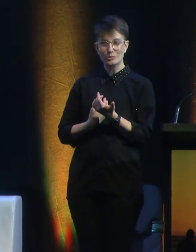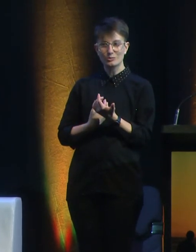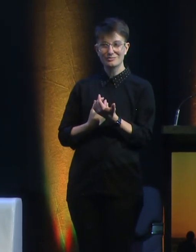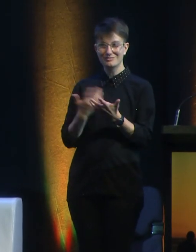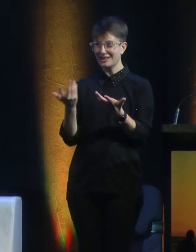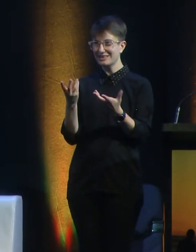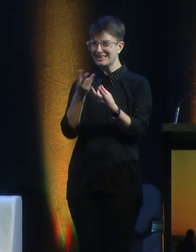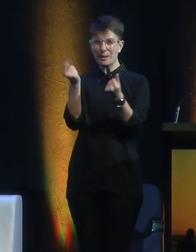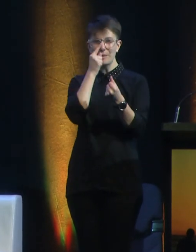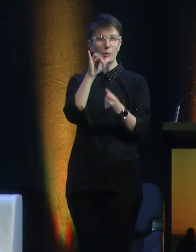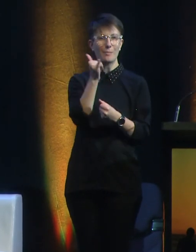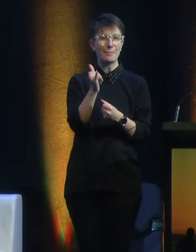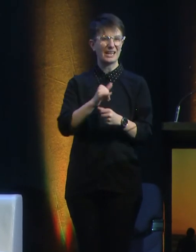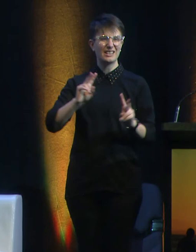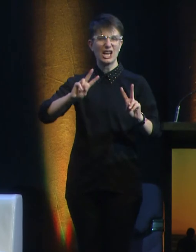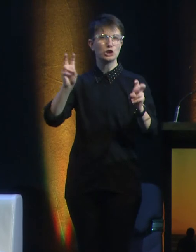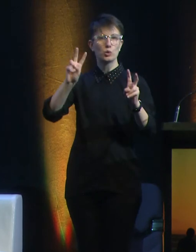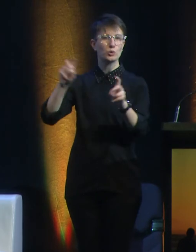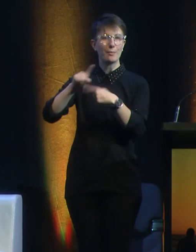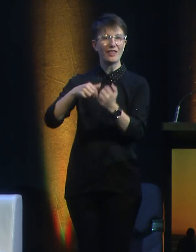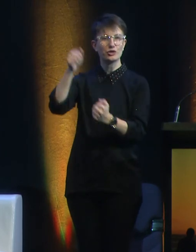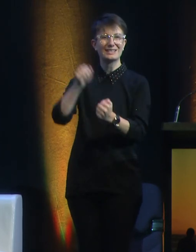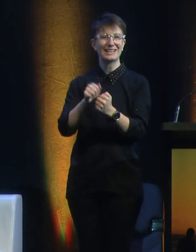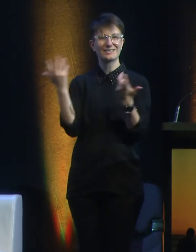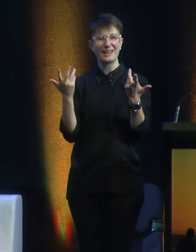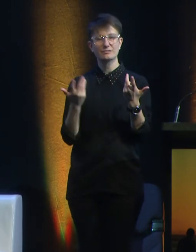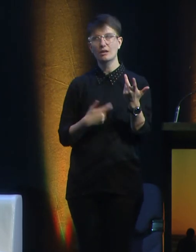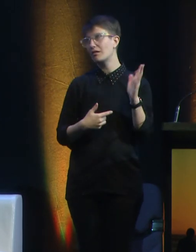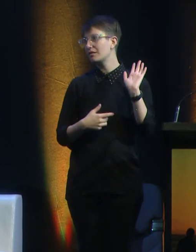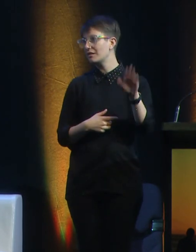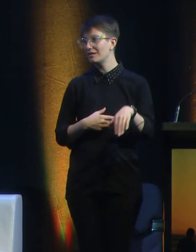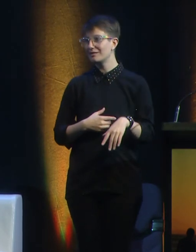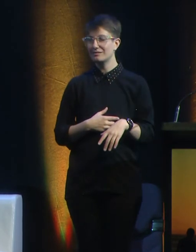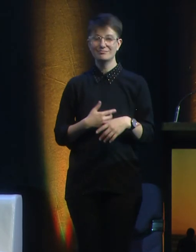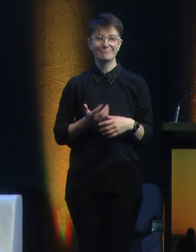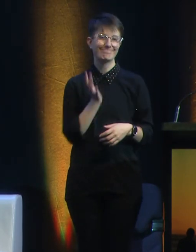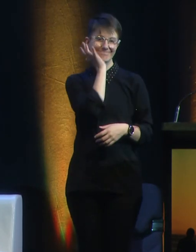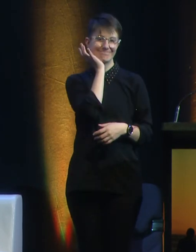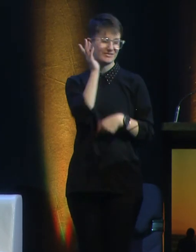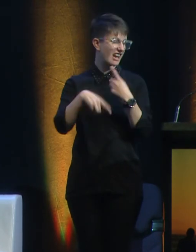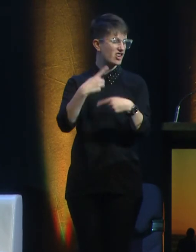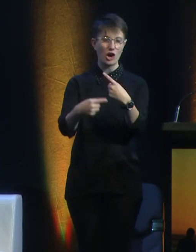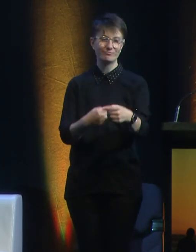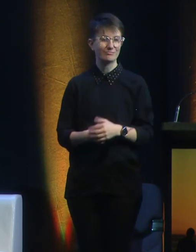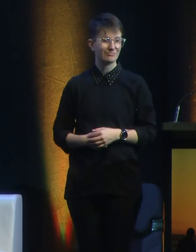life, get over it, and you know the treaty is what it is, we are in a partnership here,